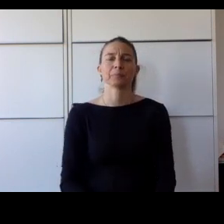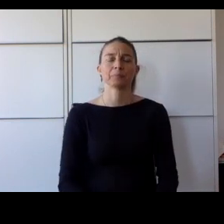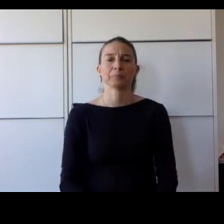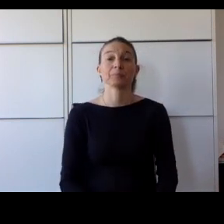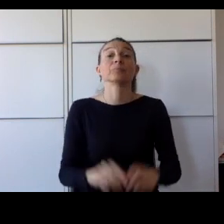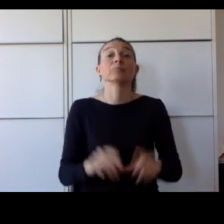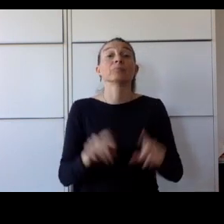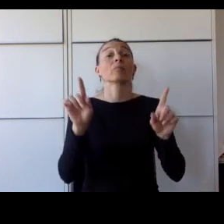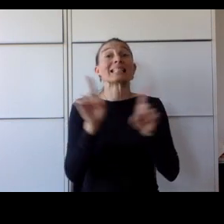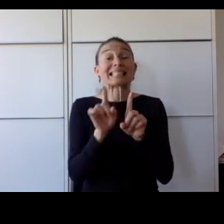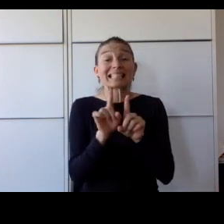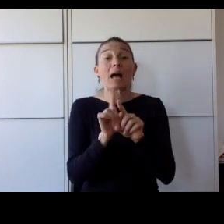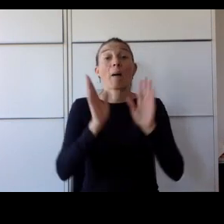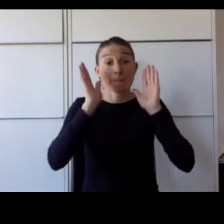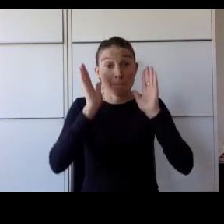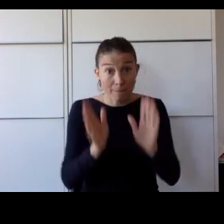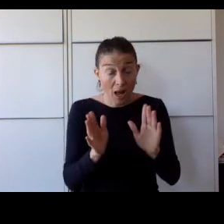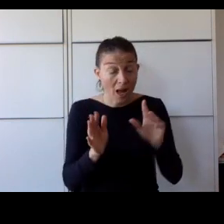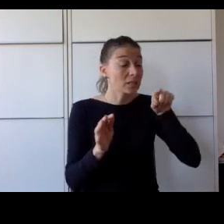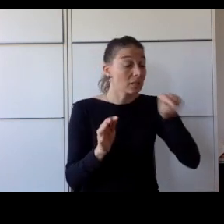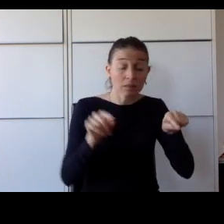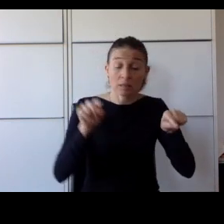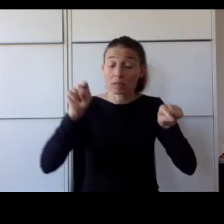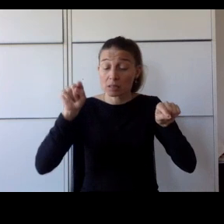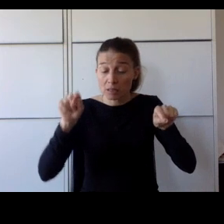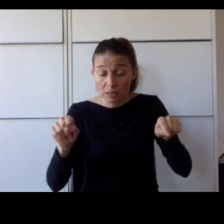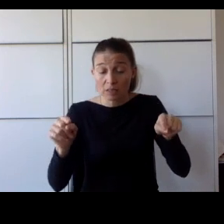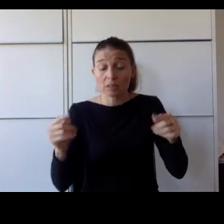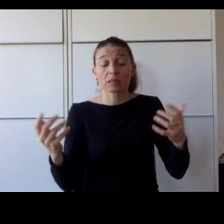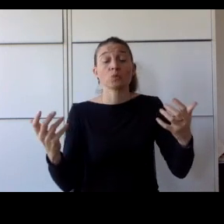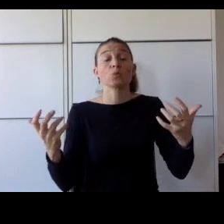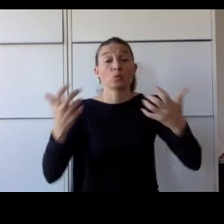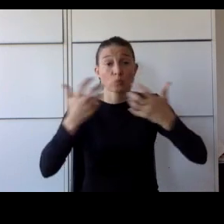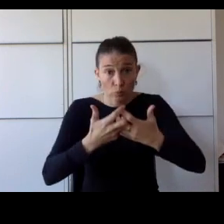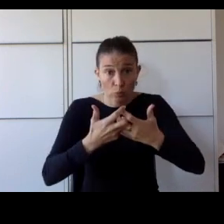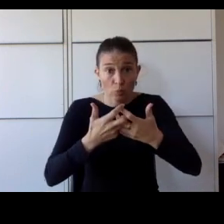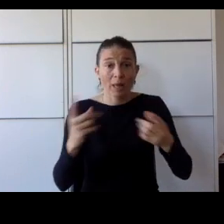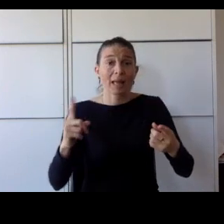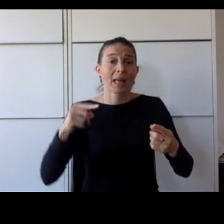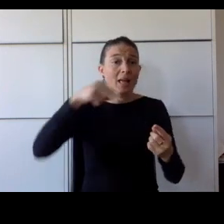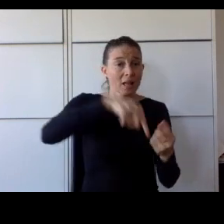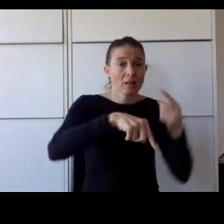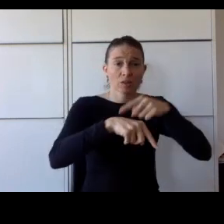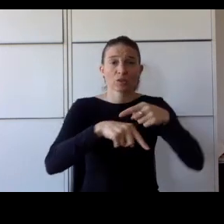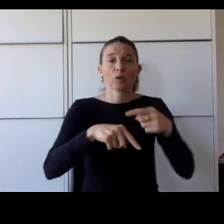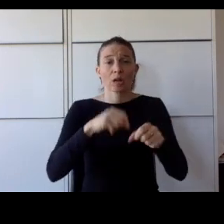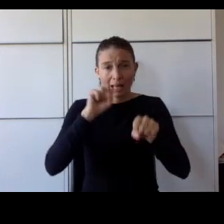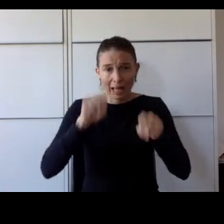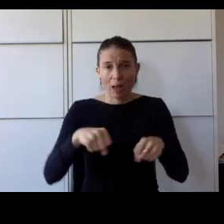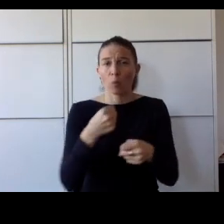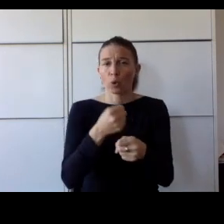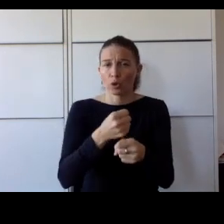that we mention very often in the toolkit. And thanks to the Accessibility Act and the future standards